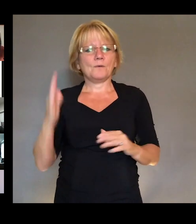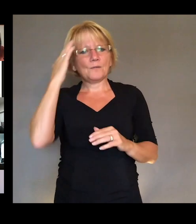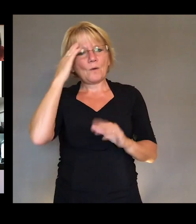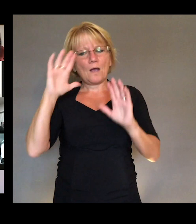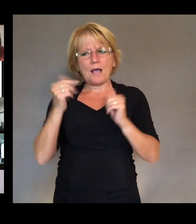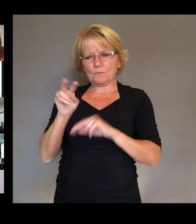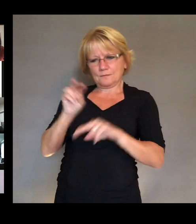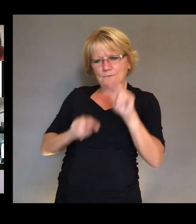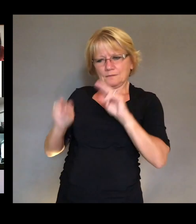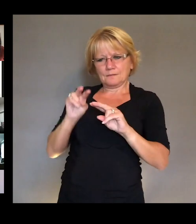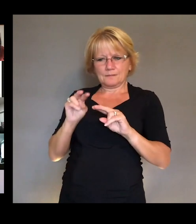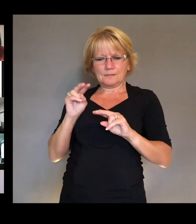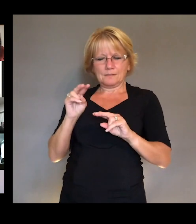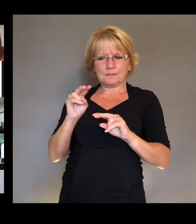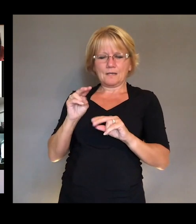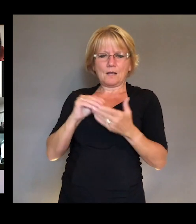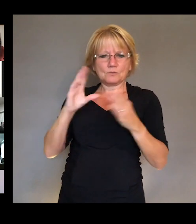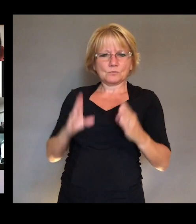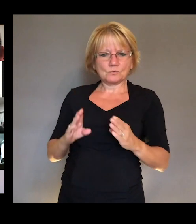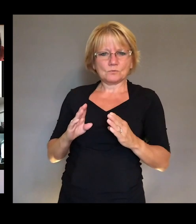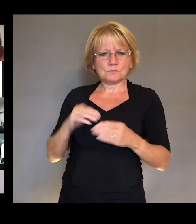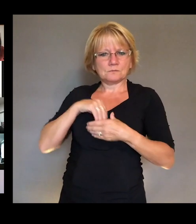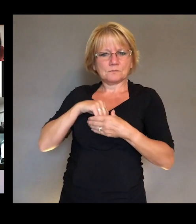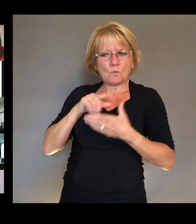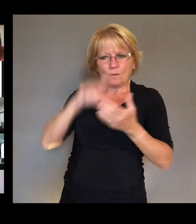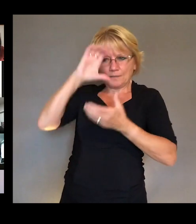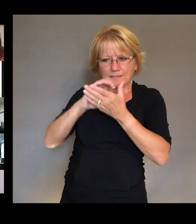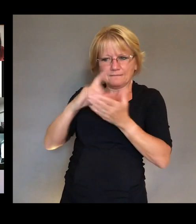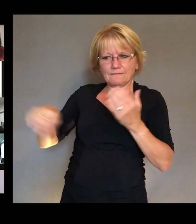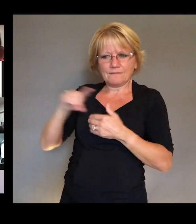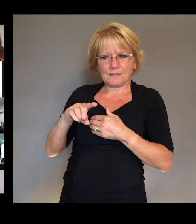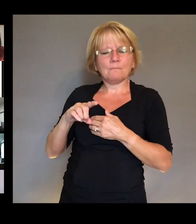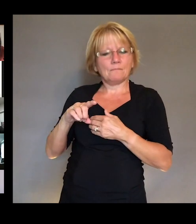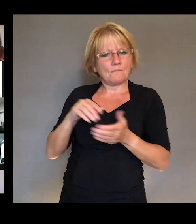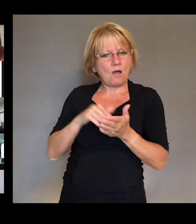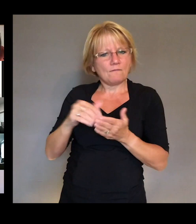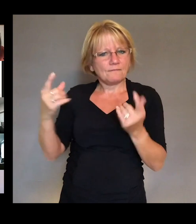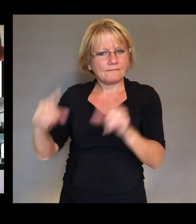the way we perceive our students and what we believe our students to be it often happens, you know.